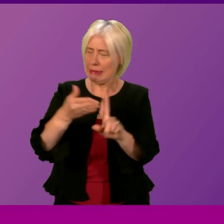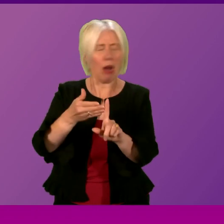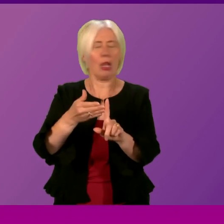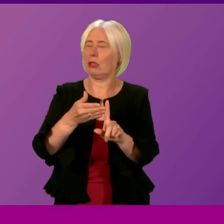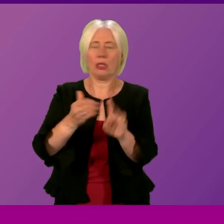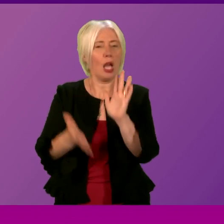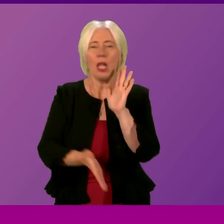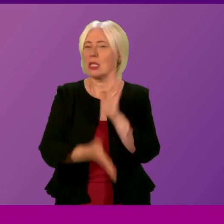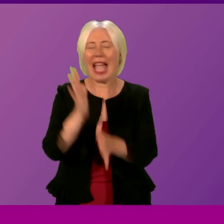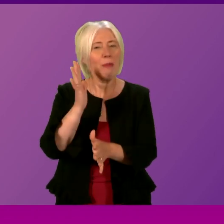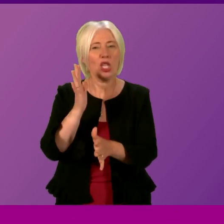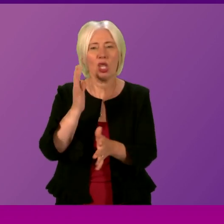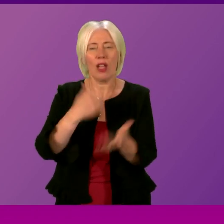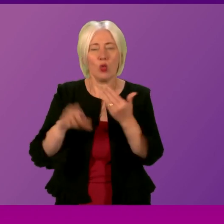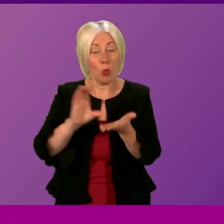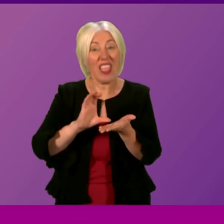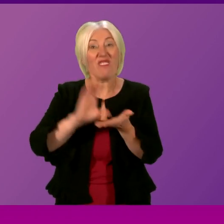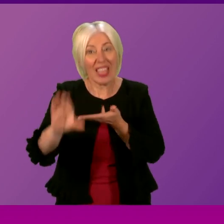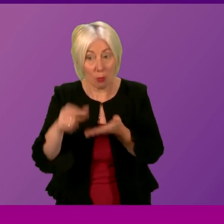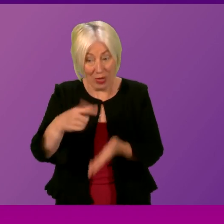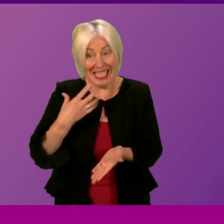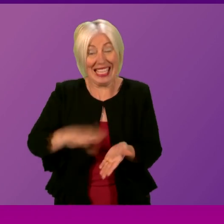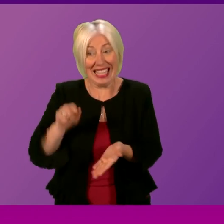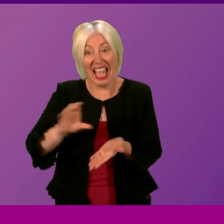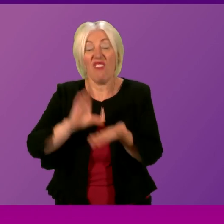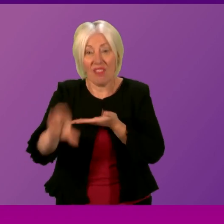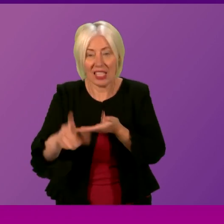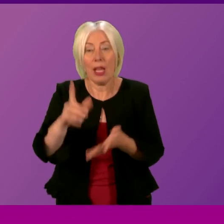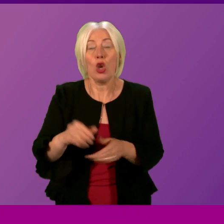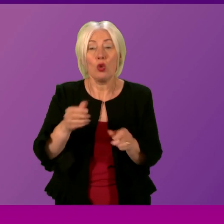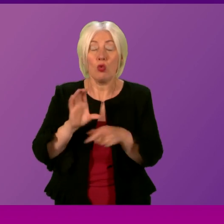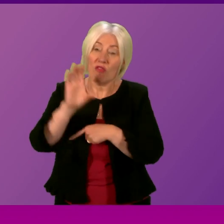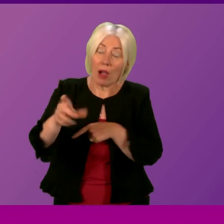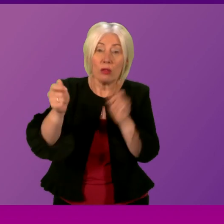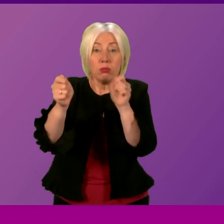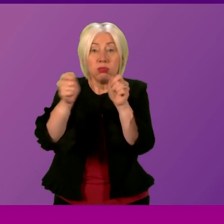to the very investment we need to fund the move towards Net Zero and jeopardise